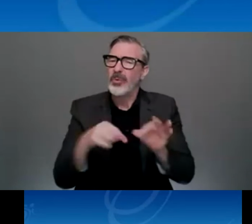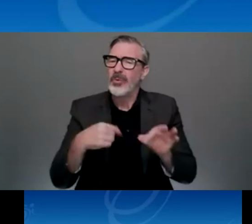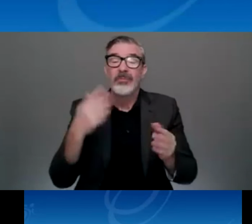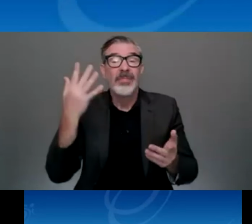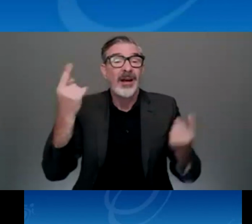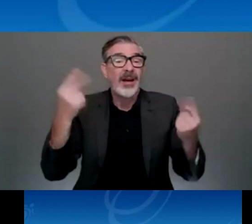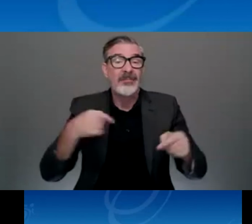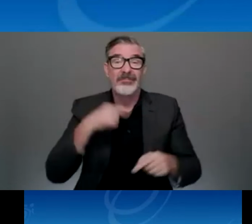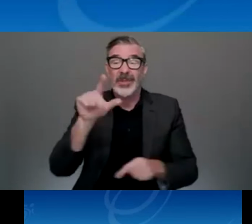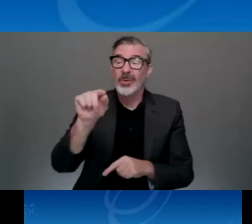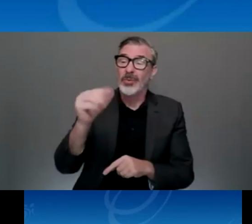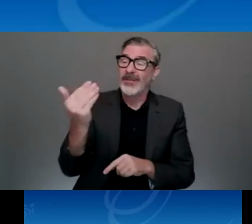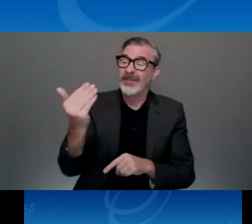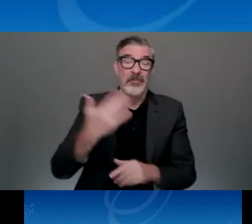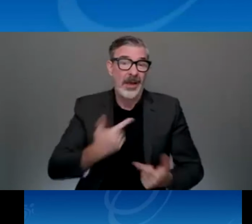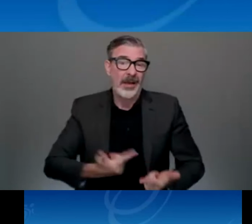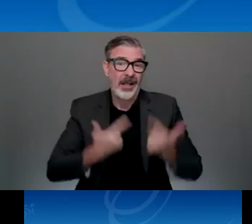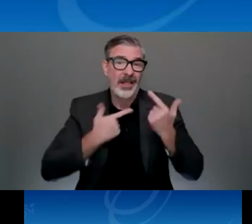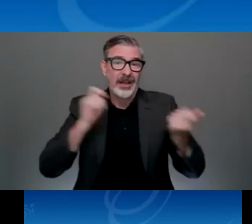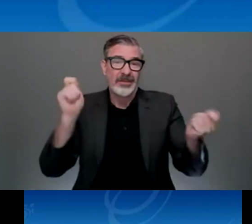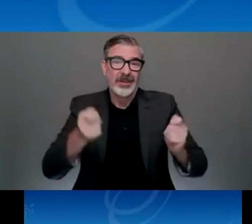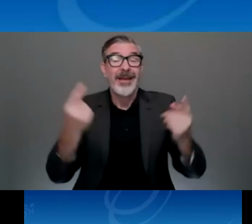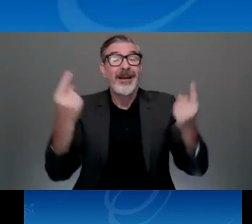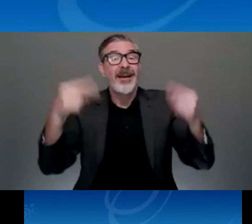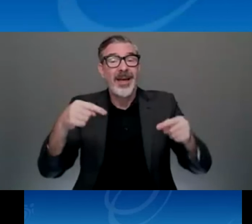changed forever when a benign tumor, inoperable,